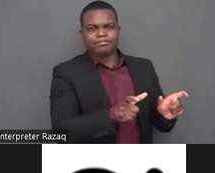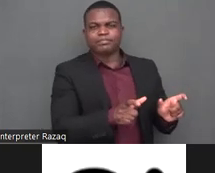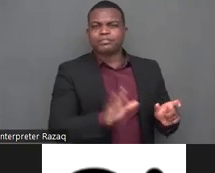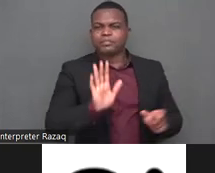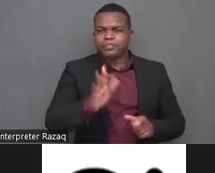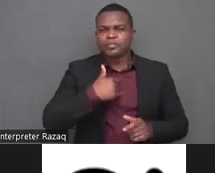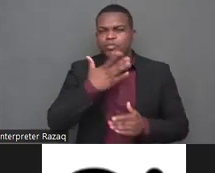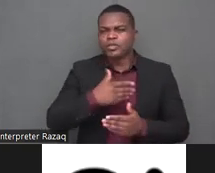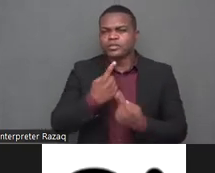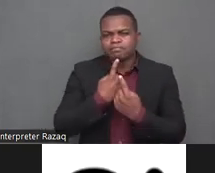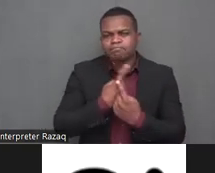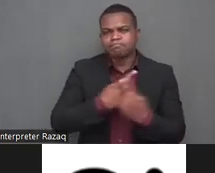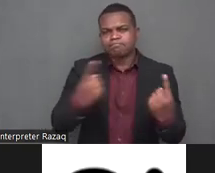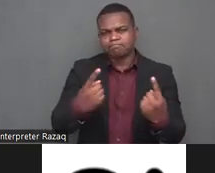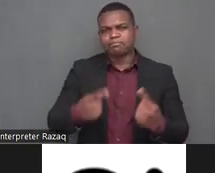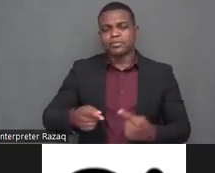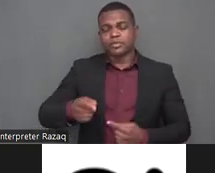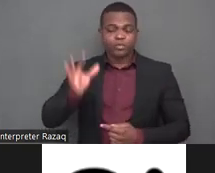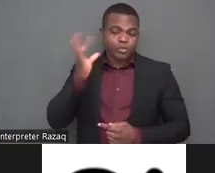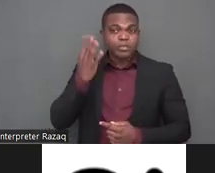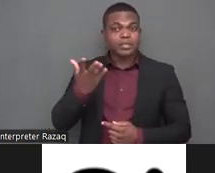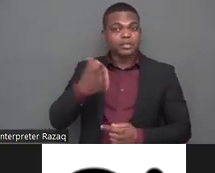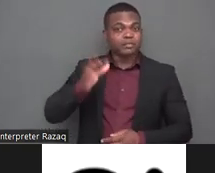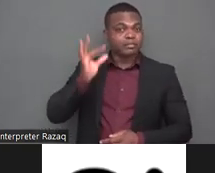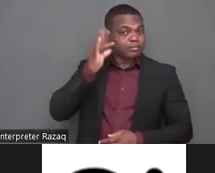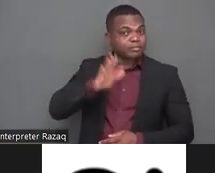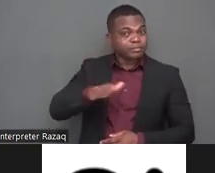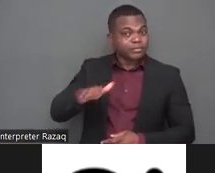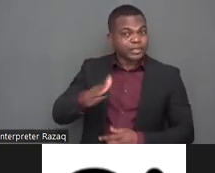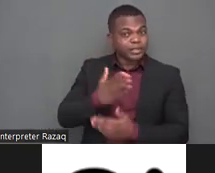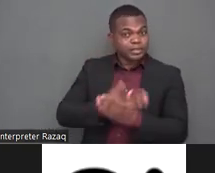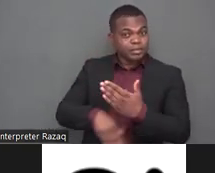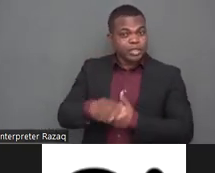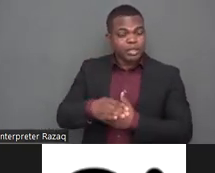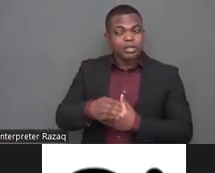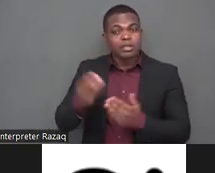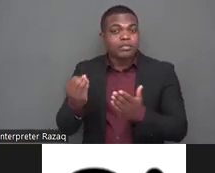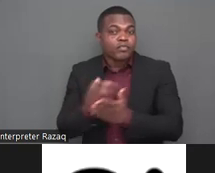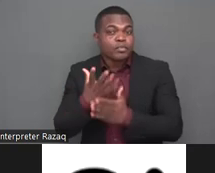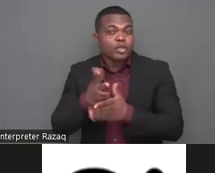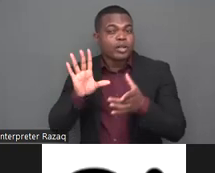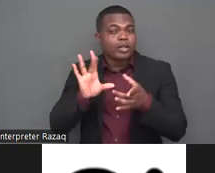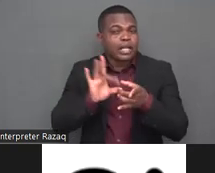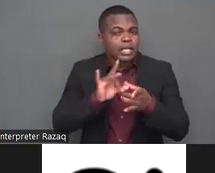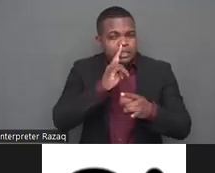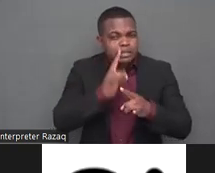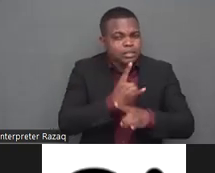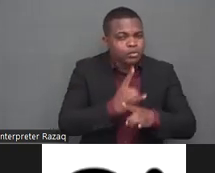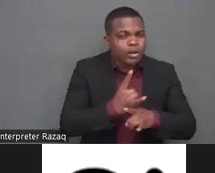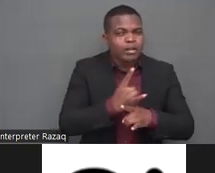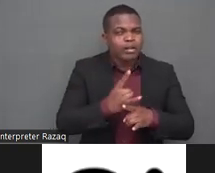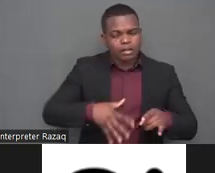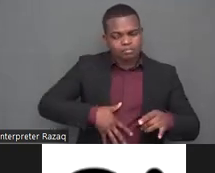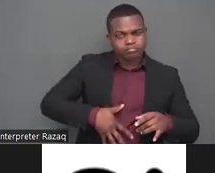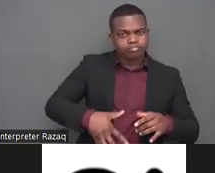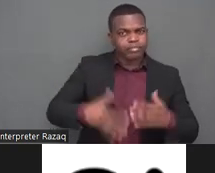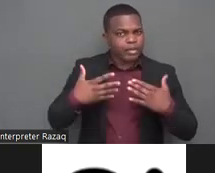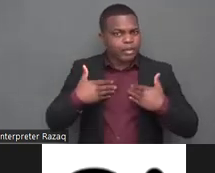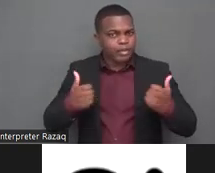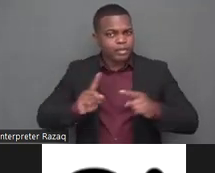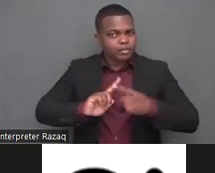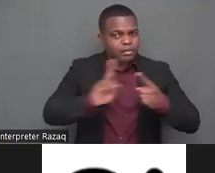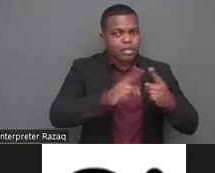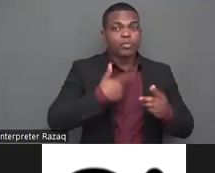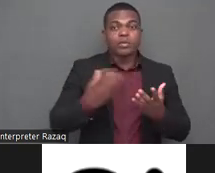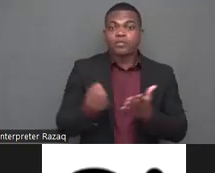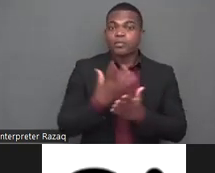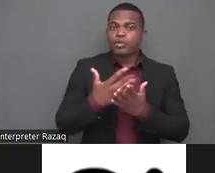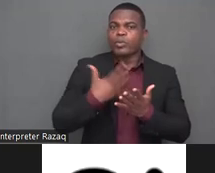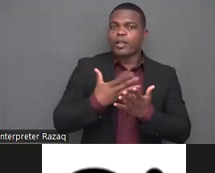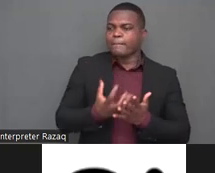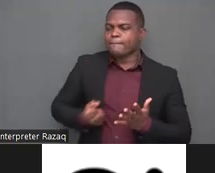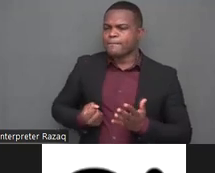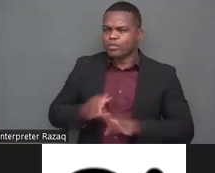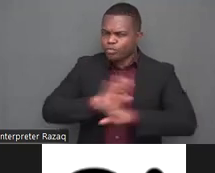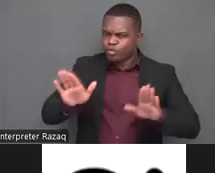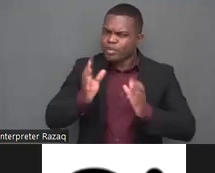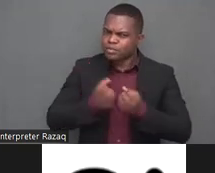their hygiene as well as violent and sexuals so uh in my country we did some uh assistances to um